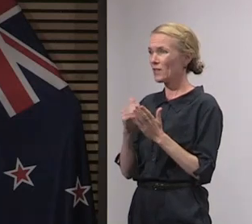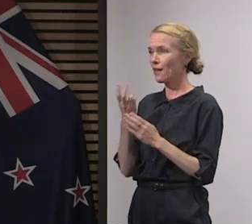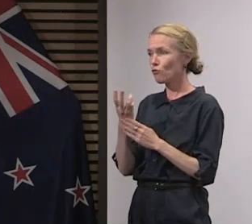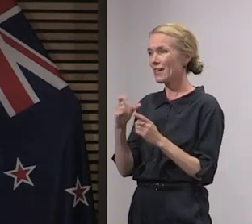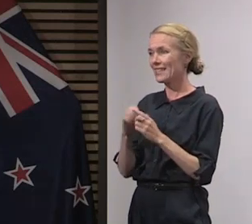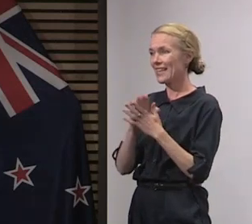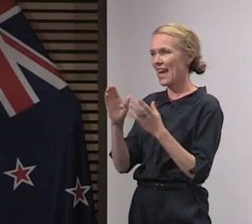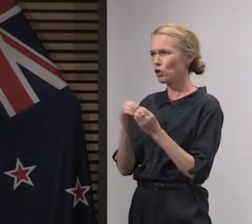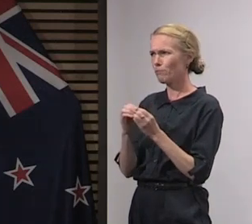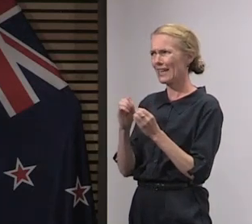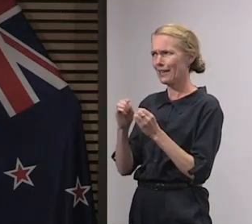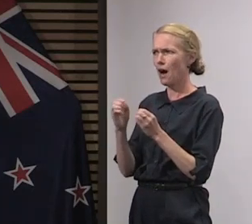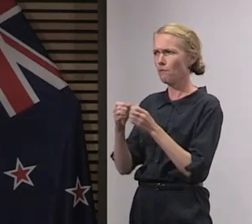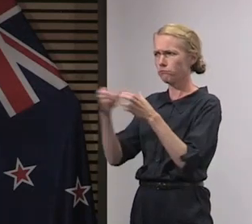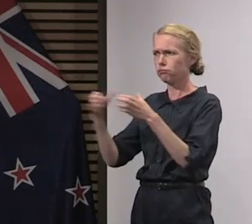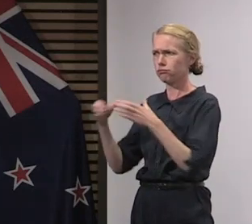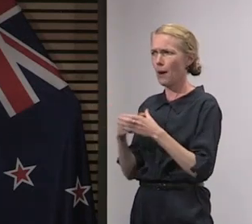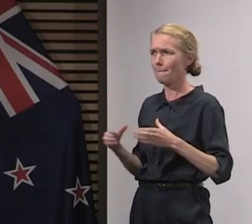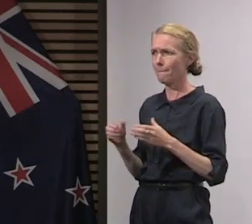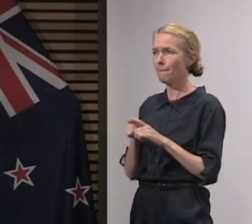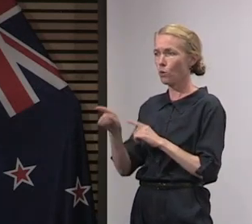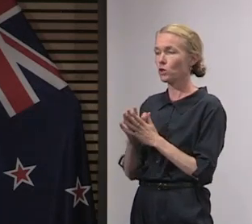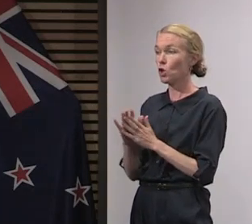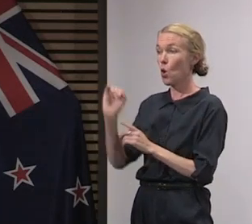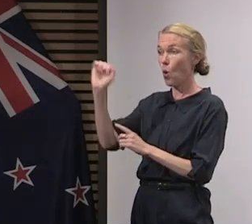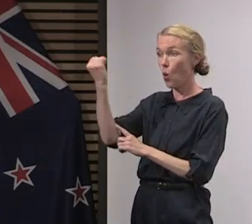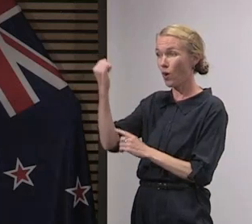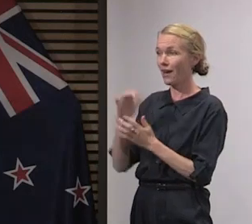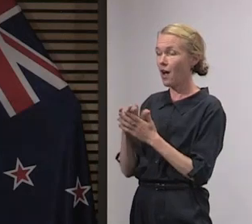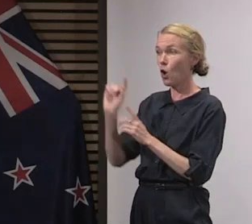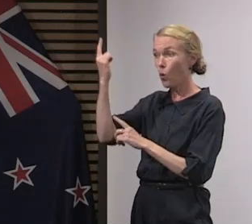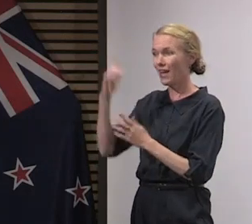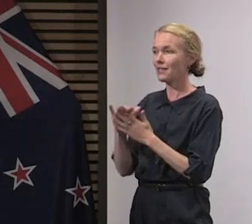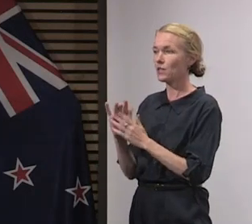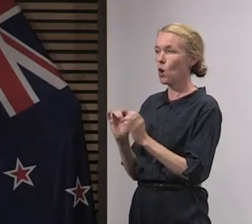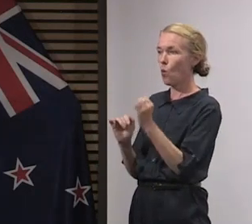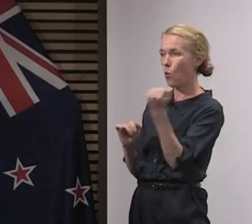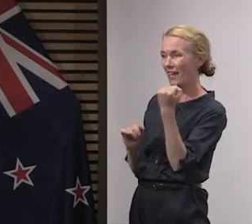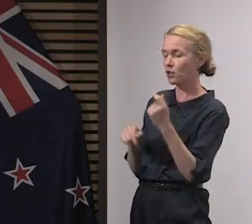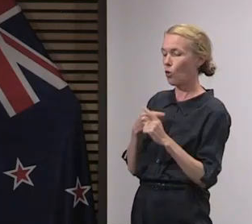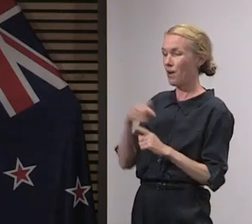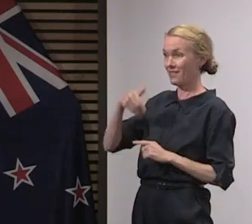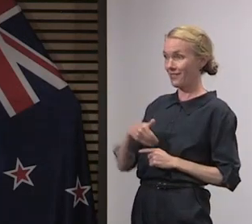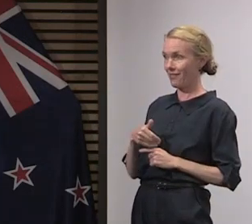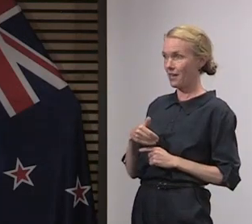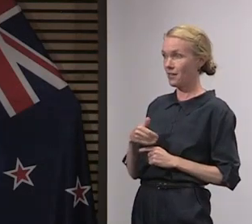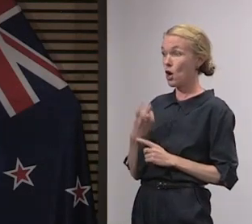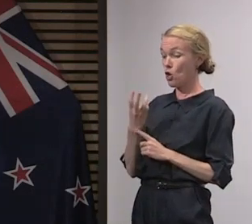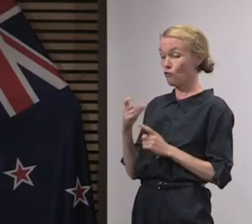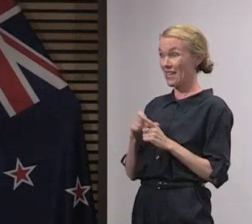under investigation are in three of our district health boards with the highest number of cases in the Auckland metro